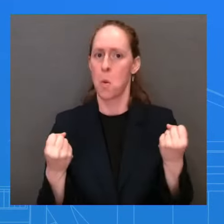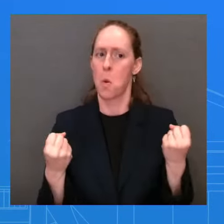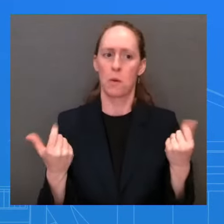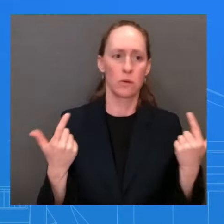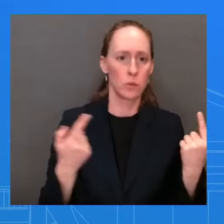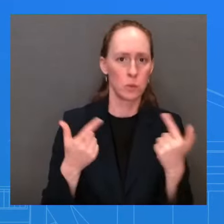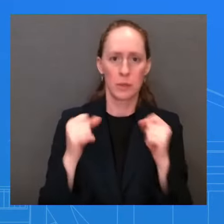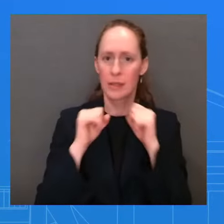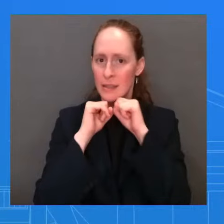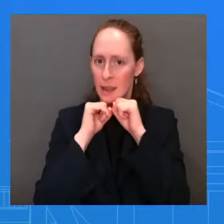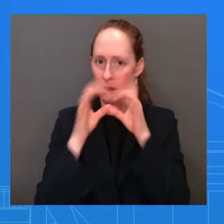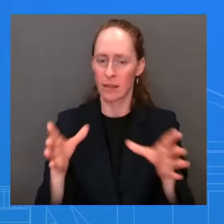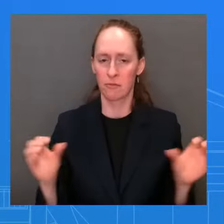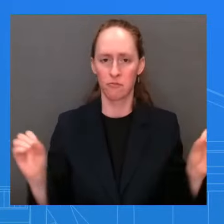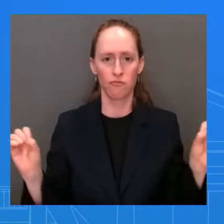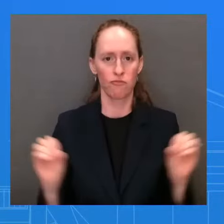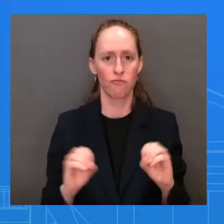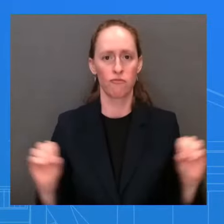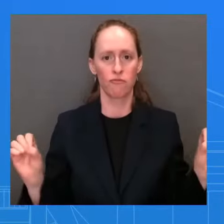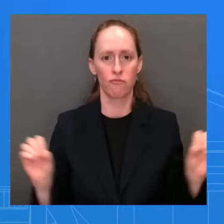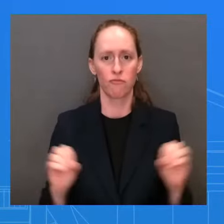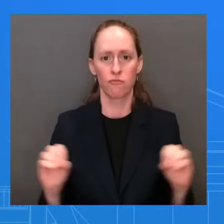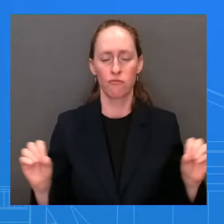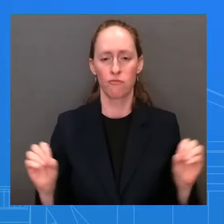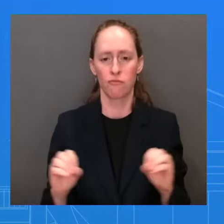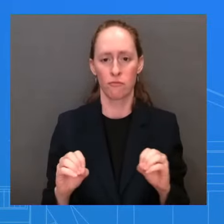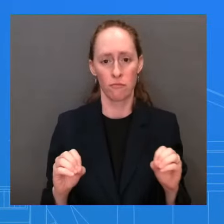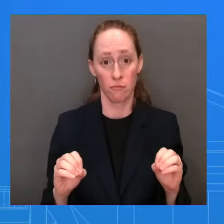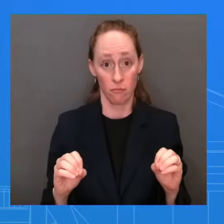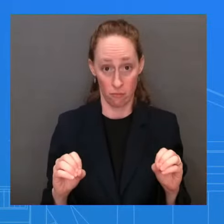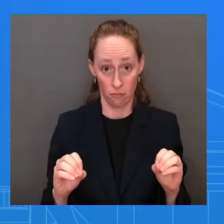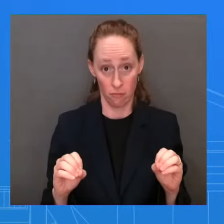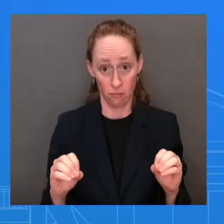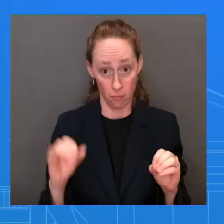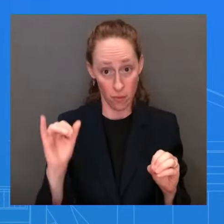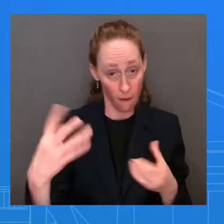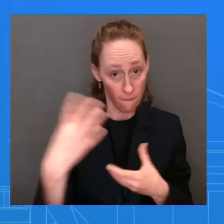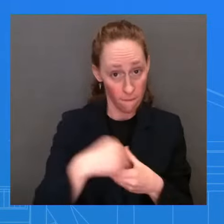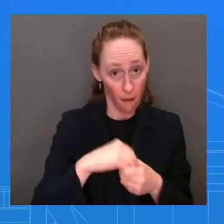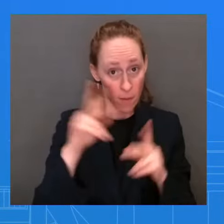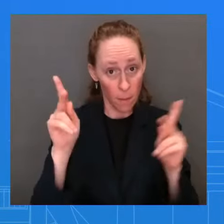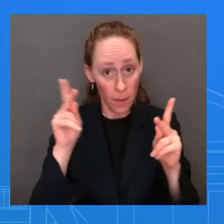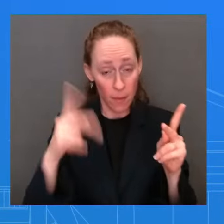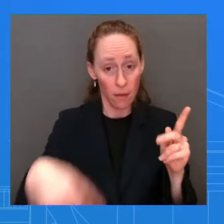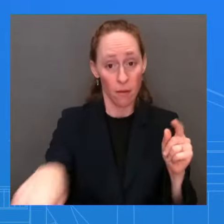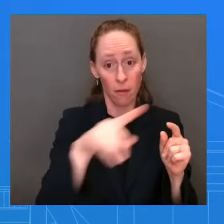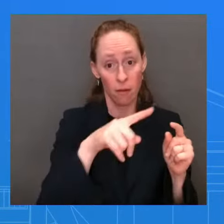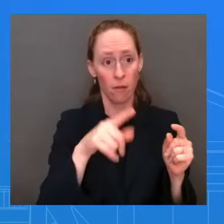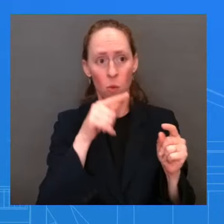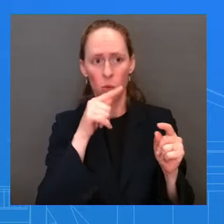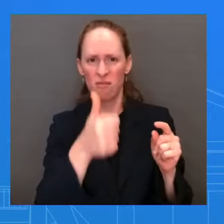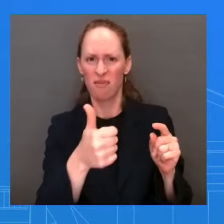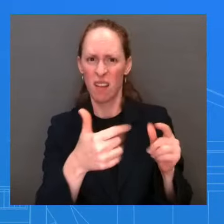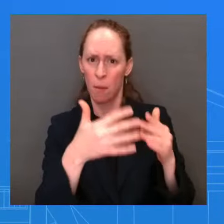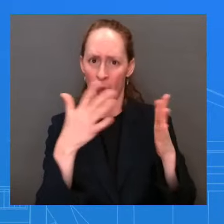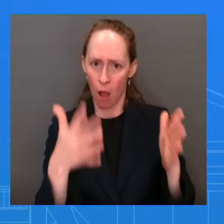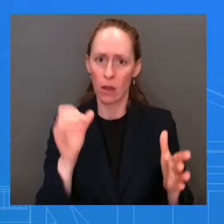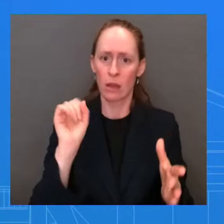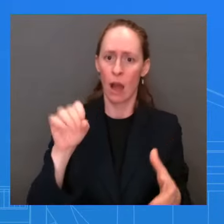Americans getting into convoys being able to reach naval assets at the port? Ms. Jean-Pierre: So, look, I know you guys asked about -Jake about,